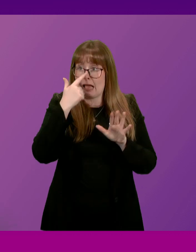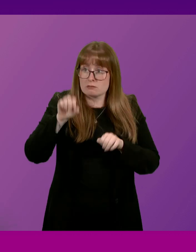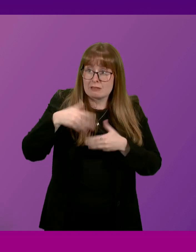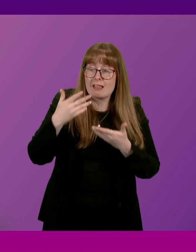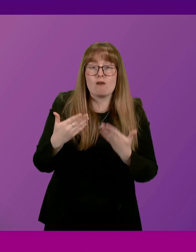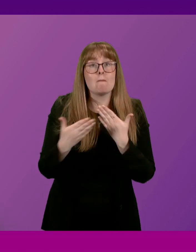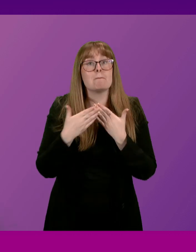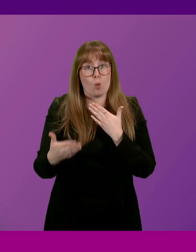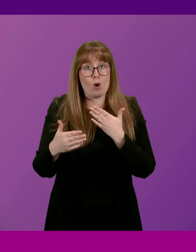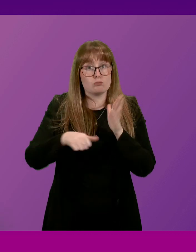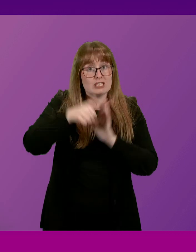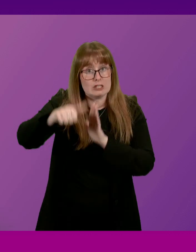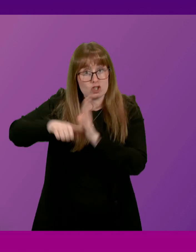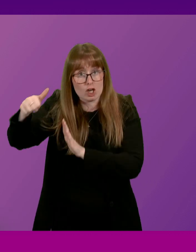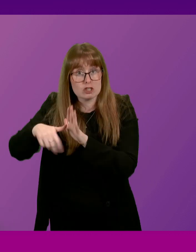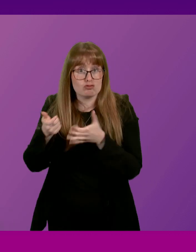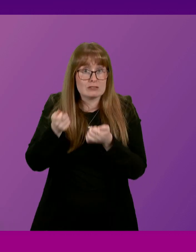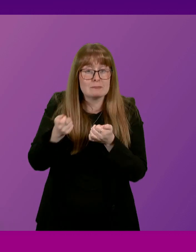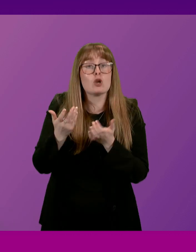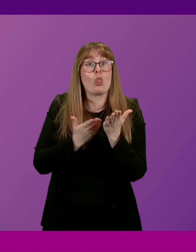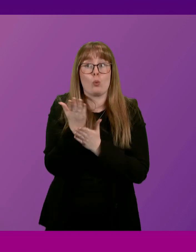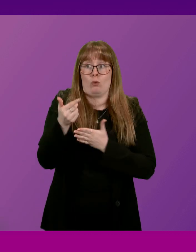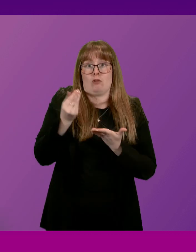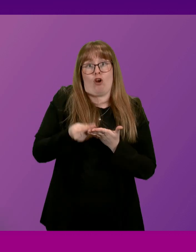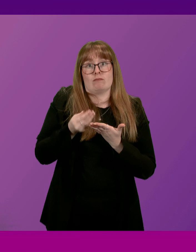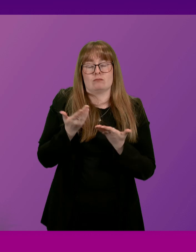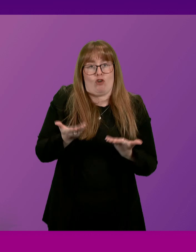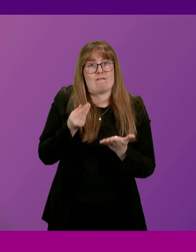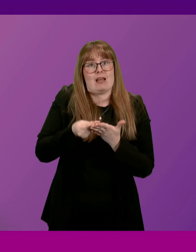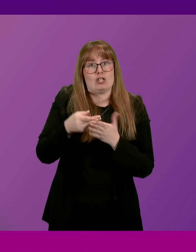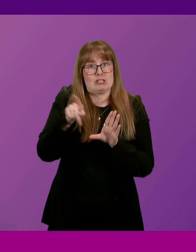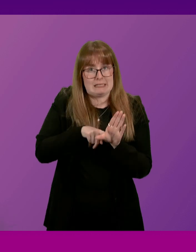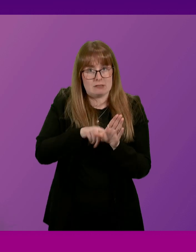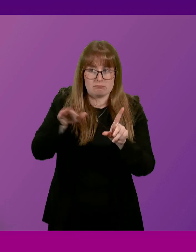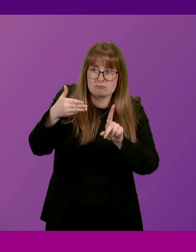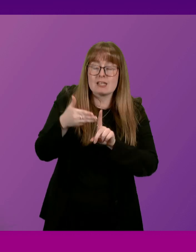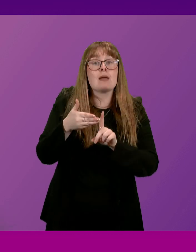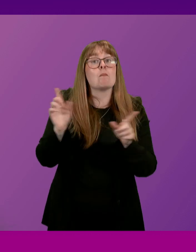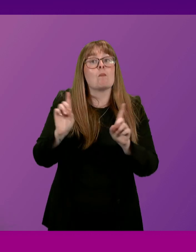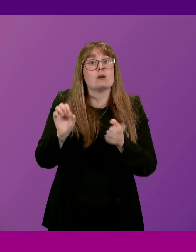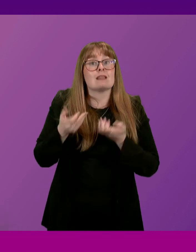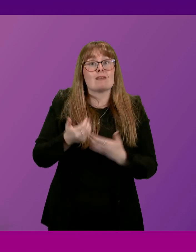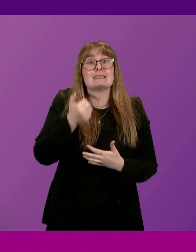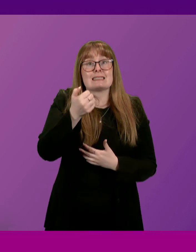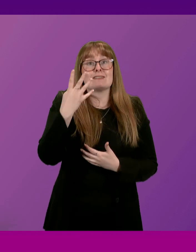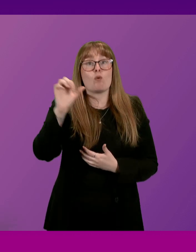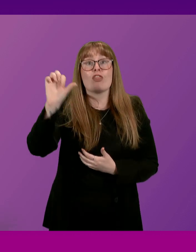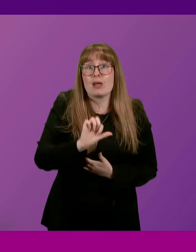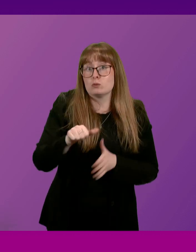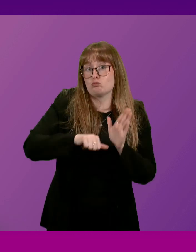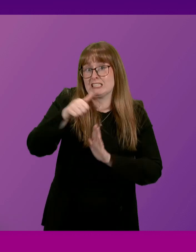more procedures during this financial year. The target was to deliver 64,000 procedures,